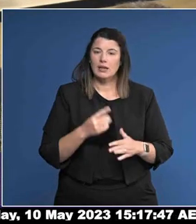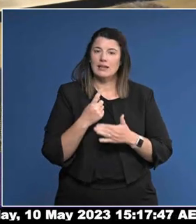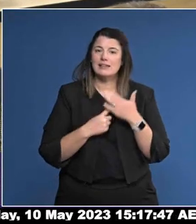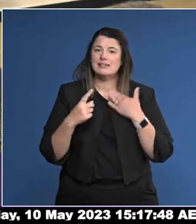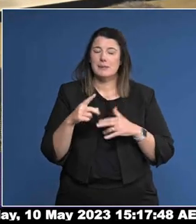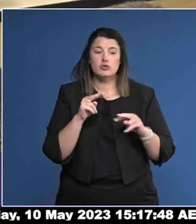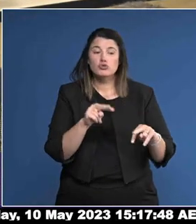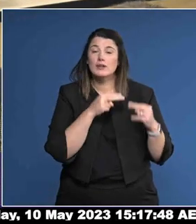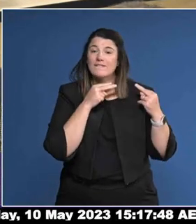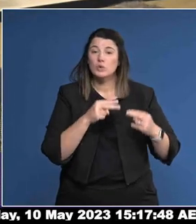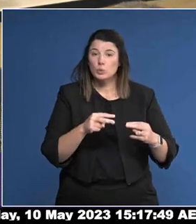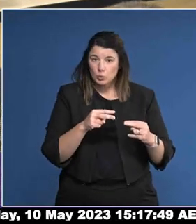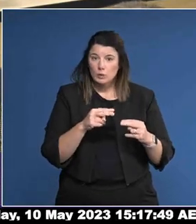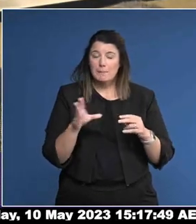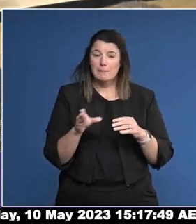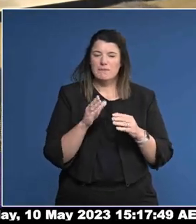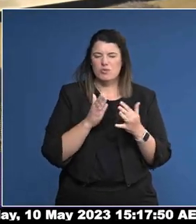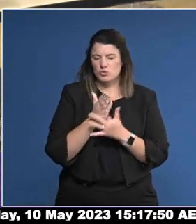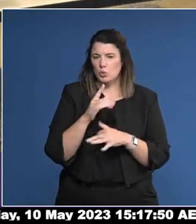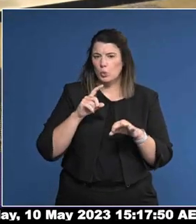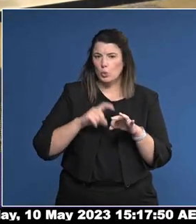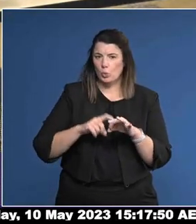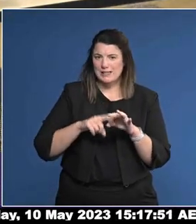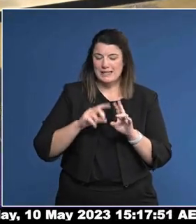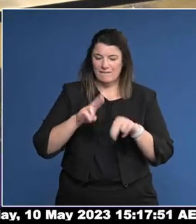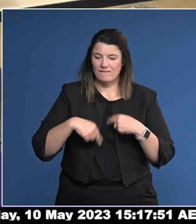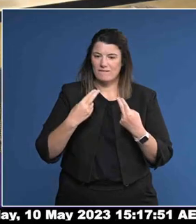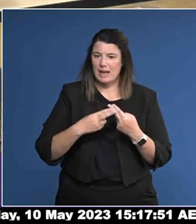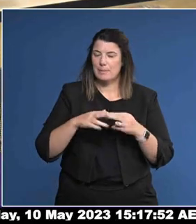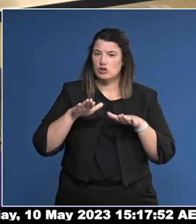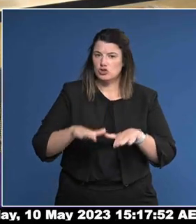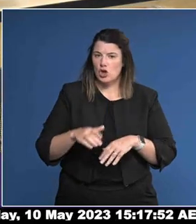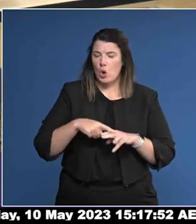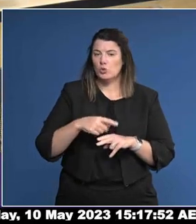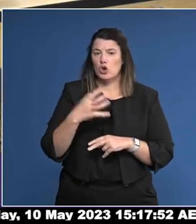by the Queensland Family and Child Commissioner, you refer to that at page 18 of